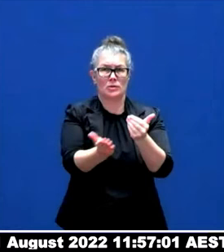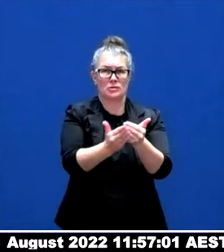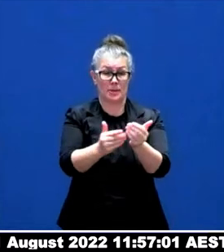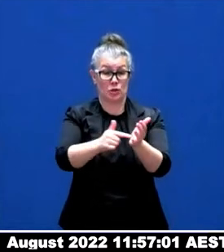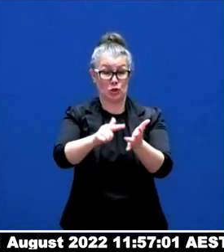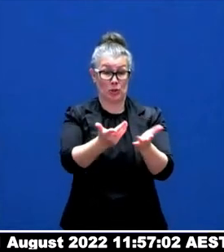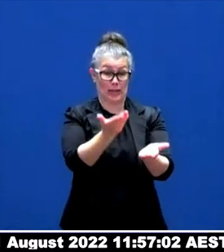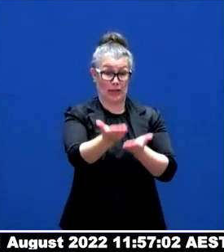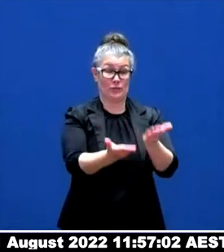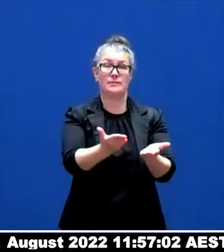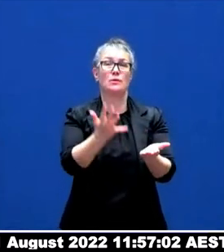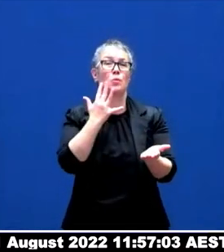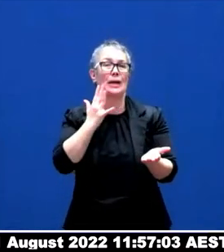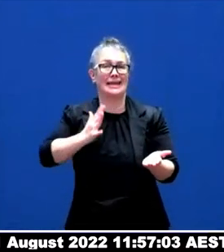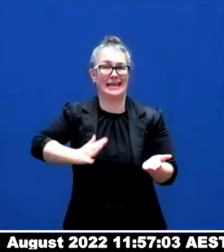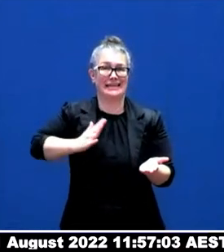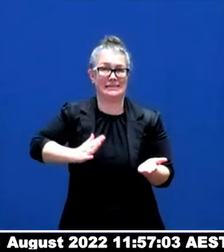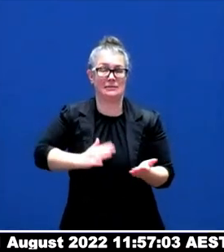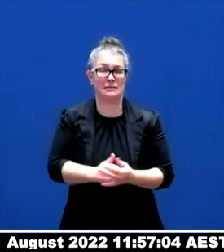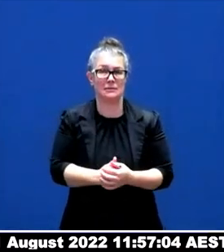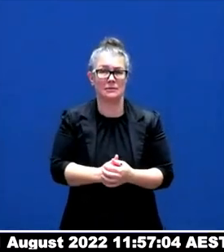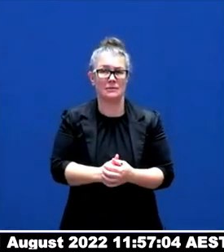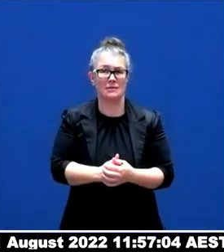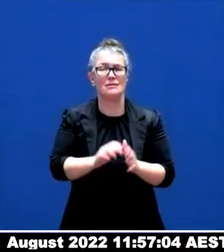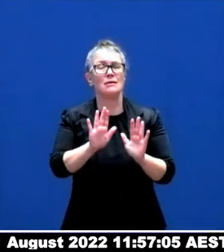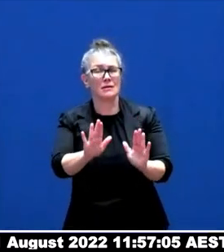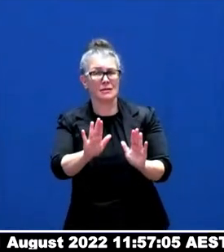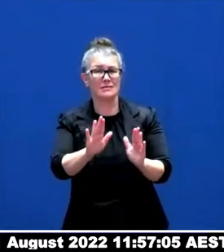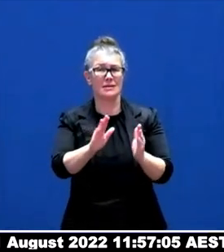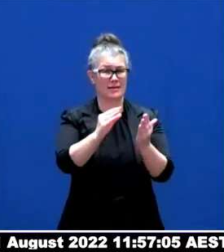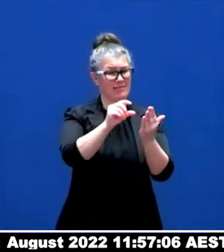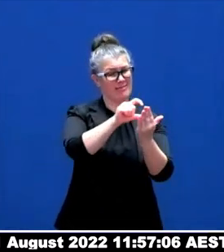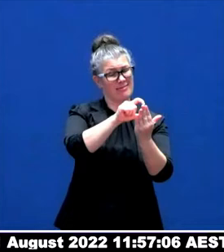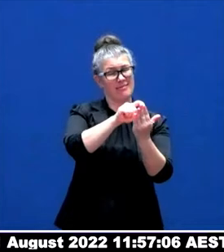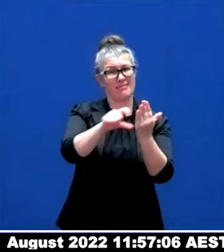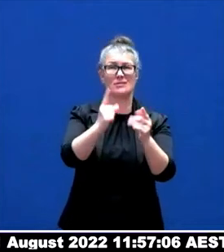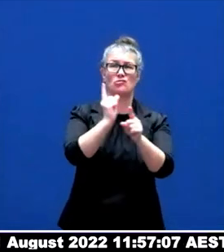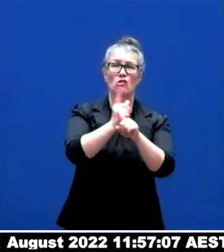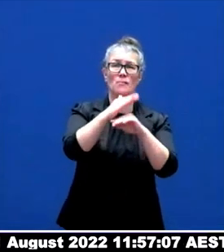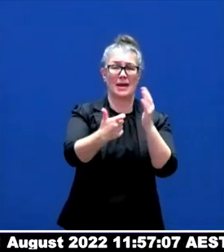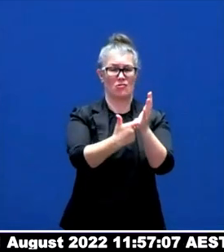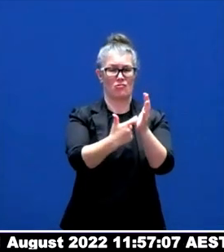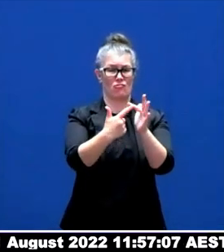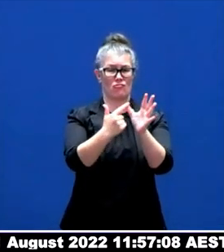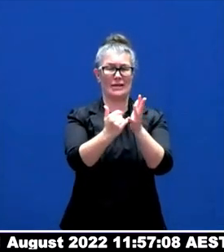Now, the Statement does actually have a fair bit on reasonable adjustments. Now, if this is an area you're not familiar with, let me know.